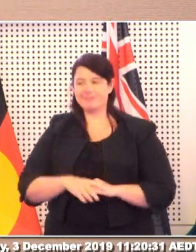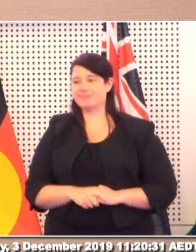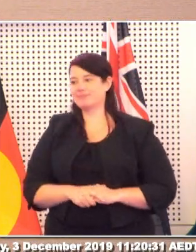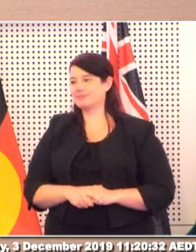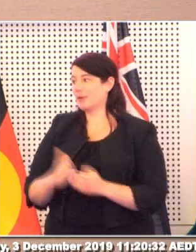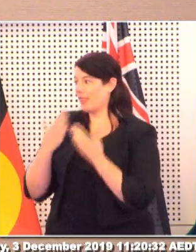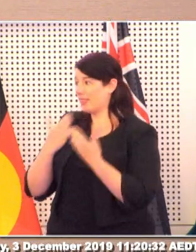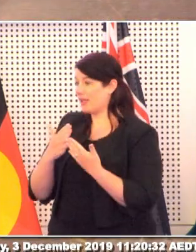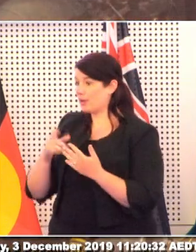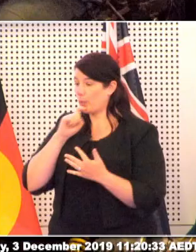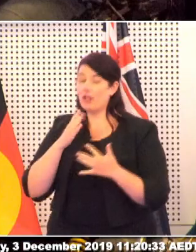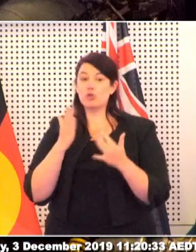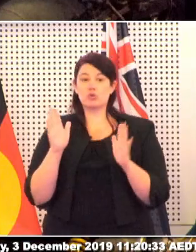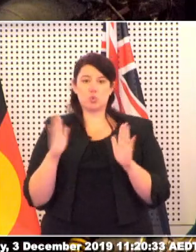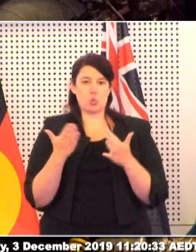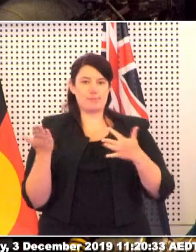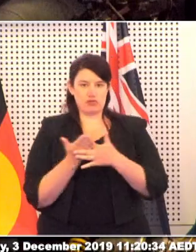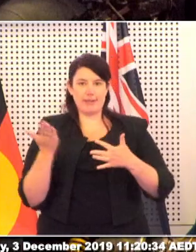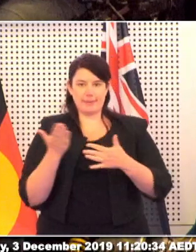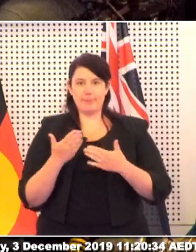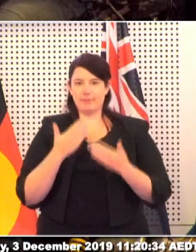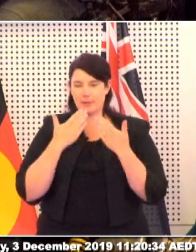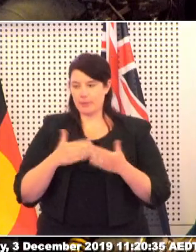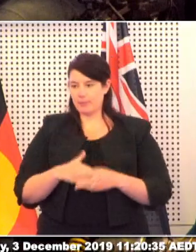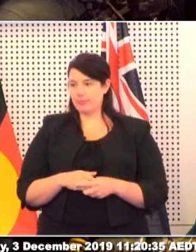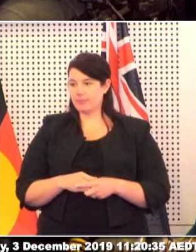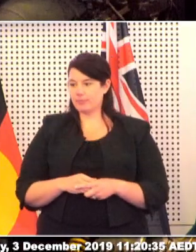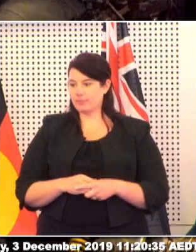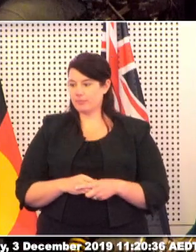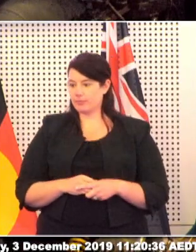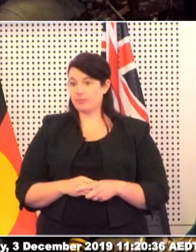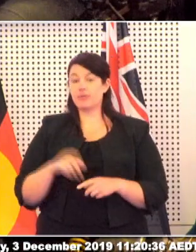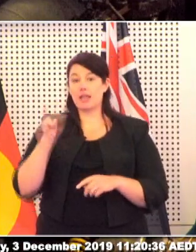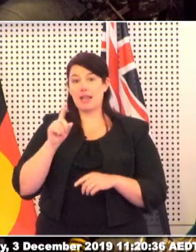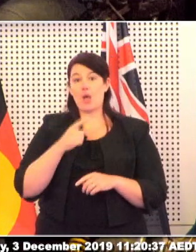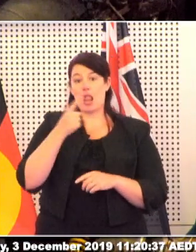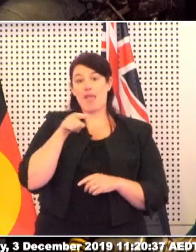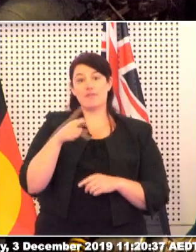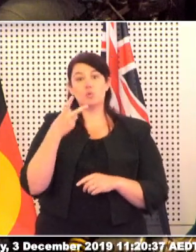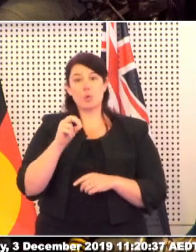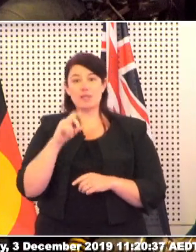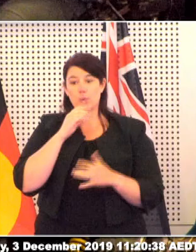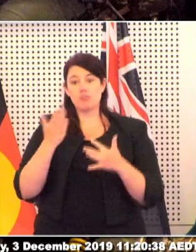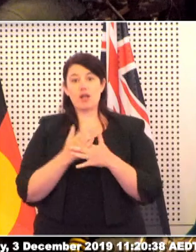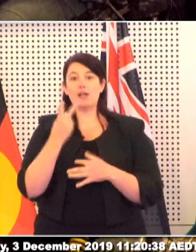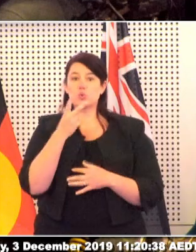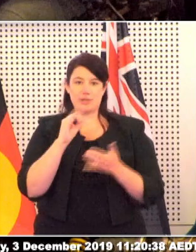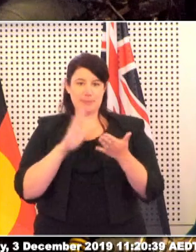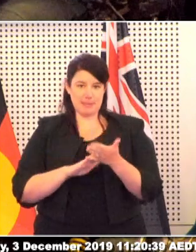Should we now have a short adjournment? Yes, thank you. Thank you. Let us make it – it’s now 20 past 11. Perhaps 20 minutes. Thank you. Okay.